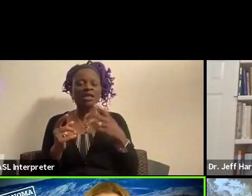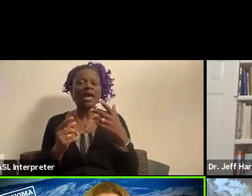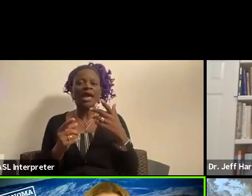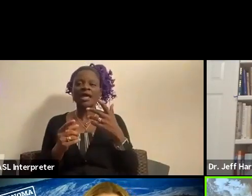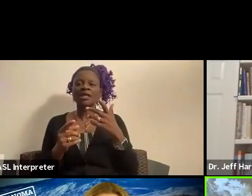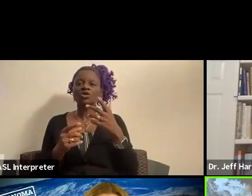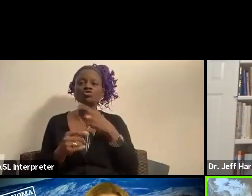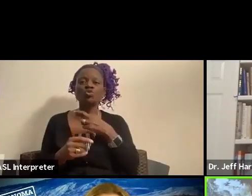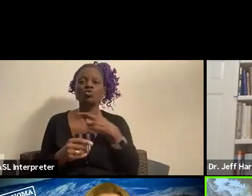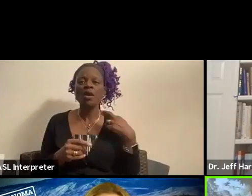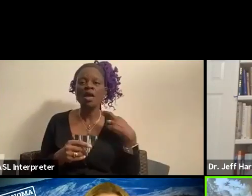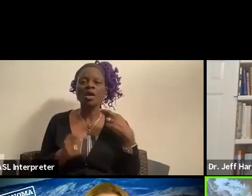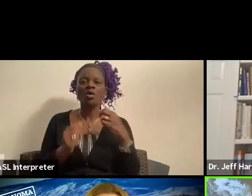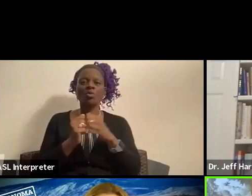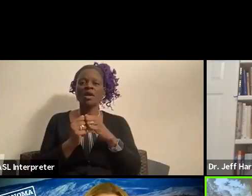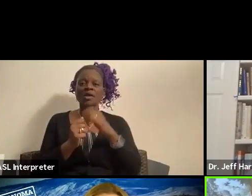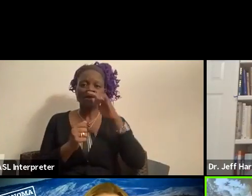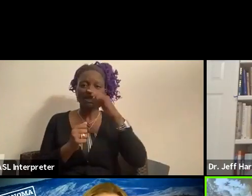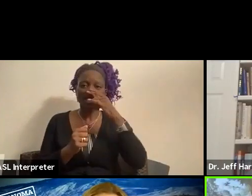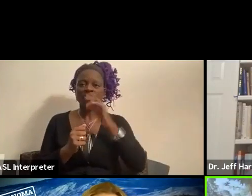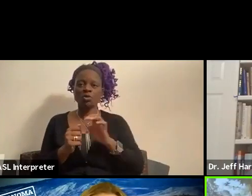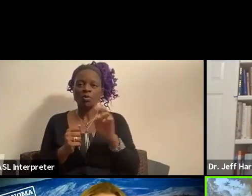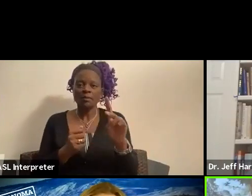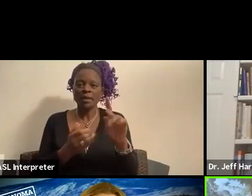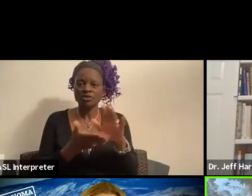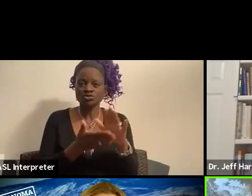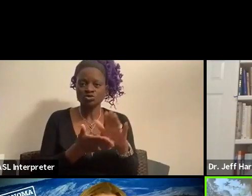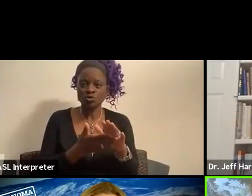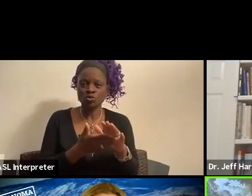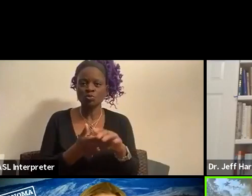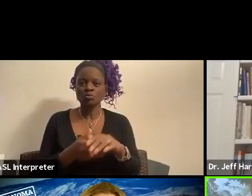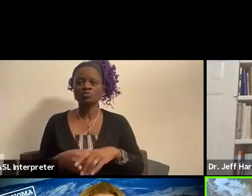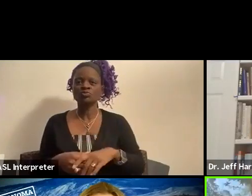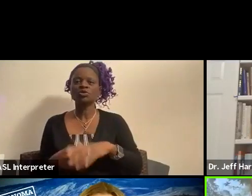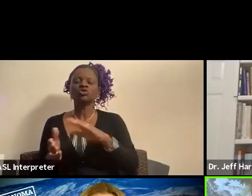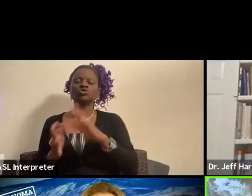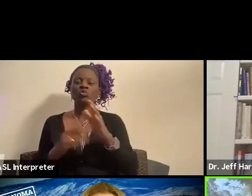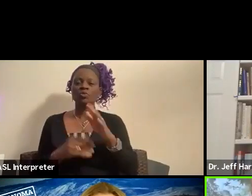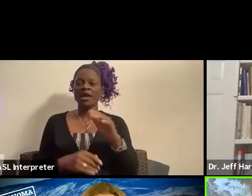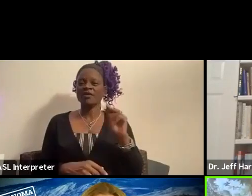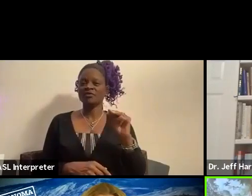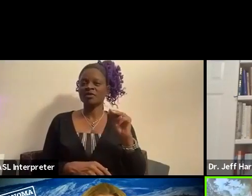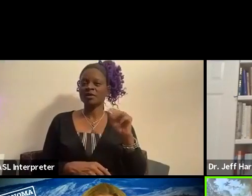Yes, so let me I'll I'll take that first and then turn it over to Dr. Chindi. Absolutely.